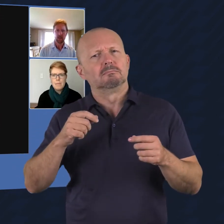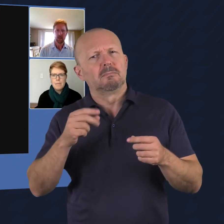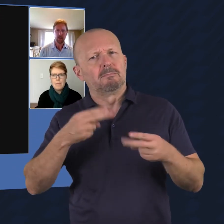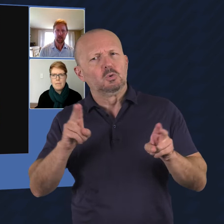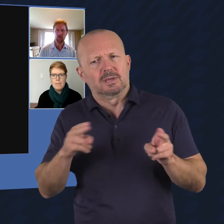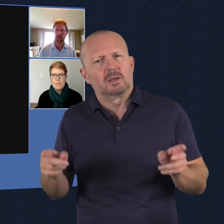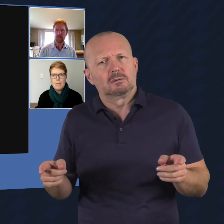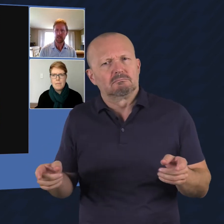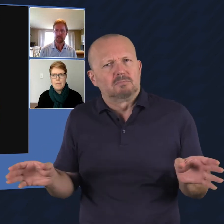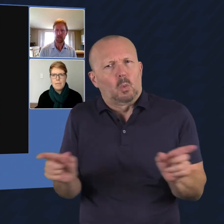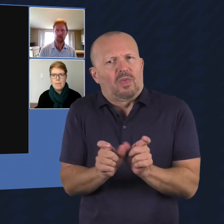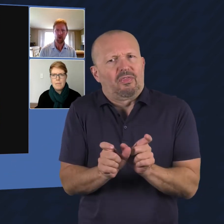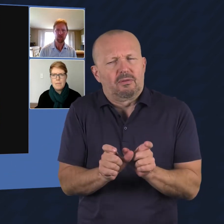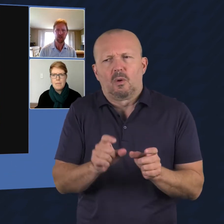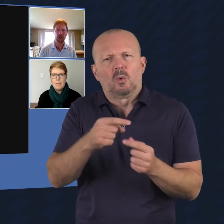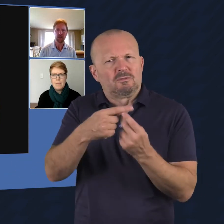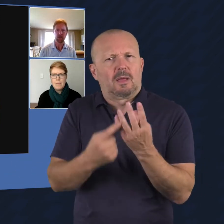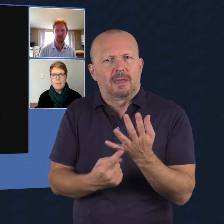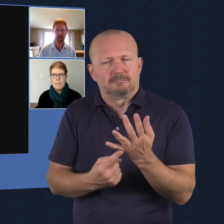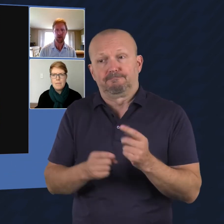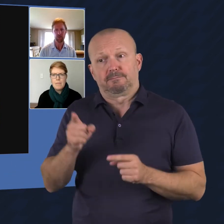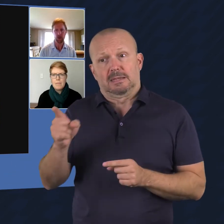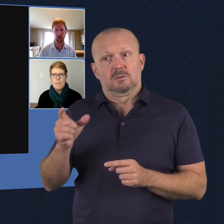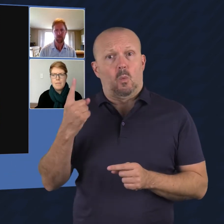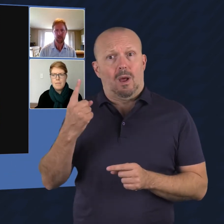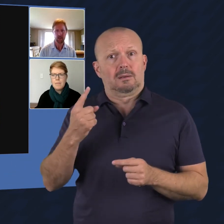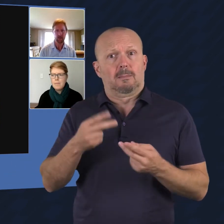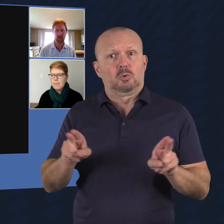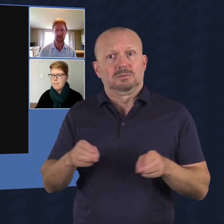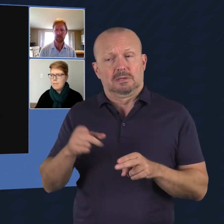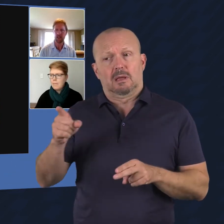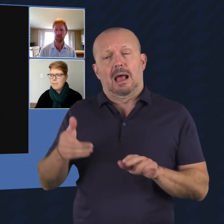His 2010 synthpop track 'Gravy Rainbow' released as Disasteradio